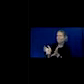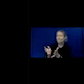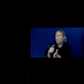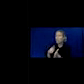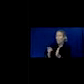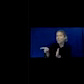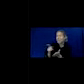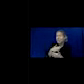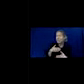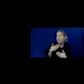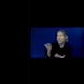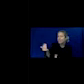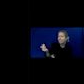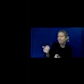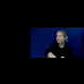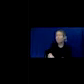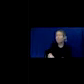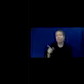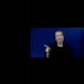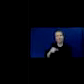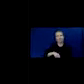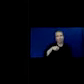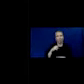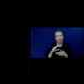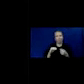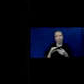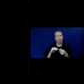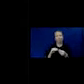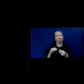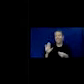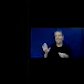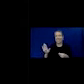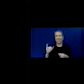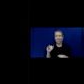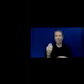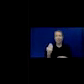the things he was most proud to talk about was his side job of tree cutting, where he